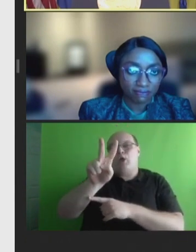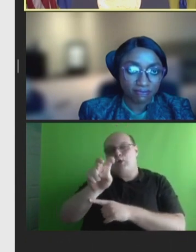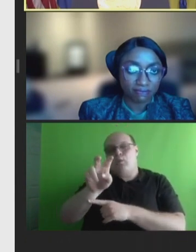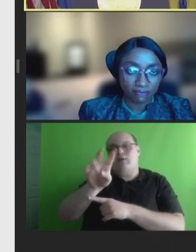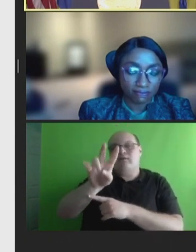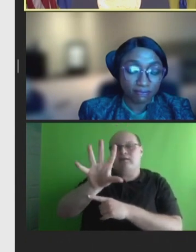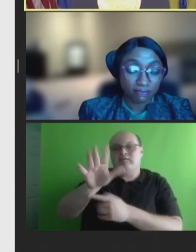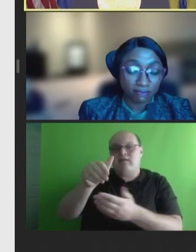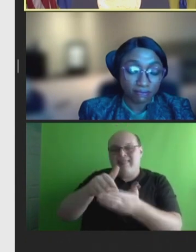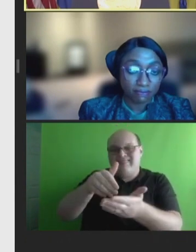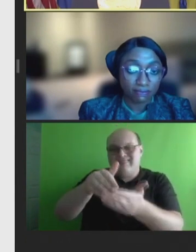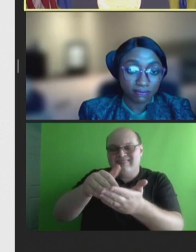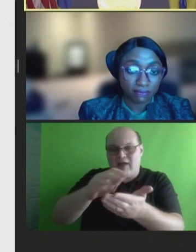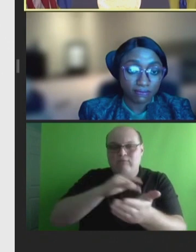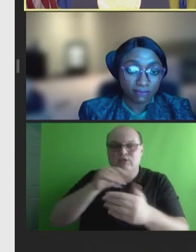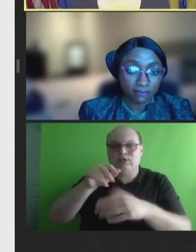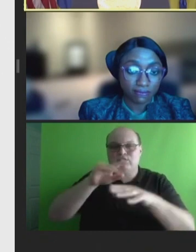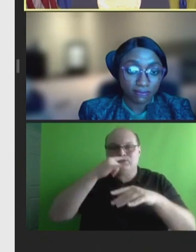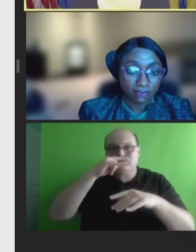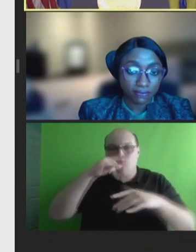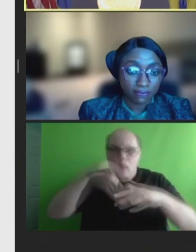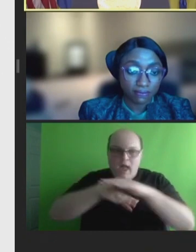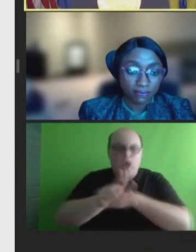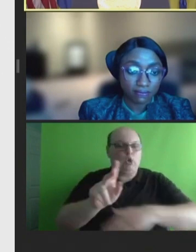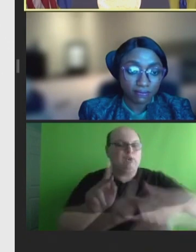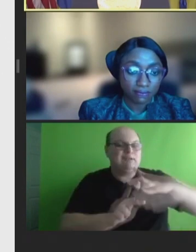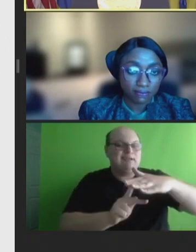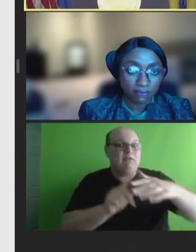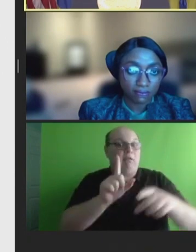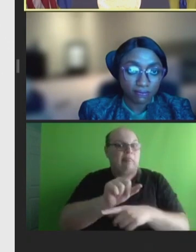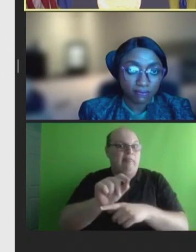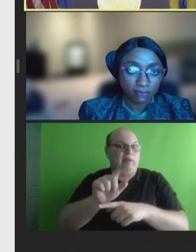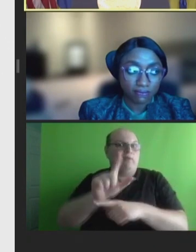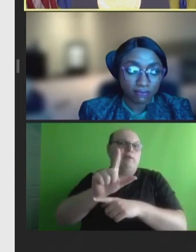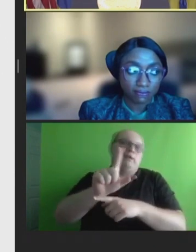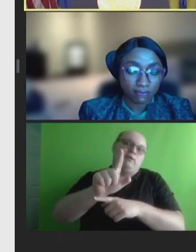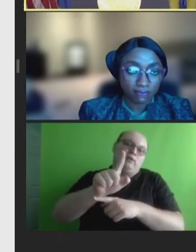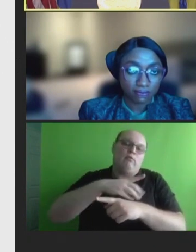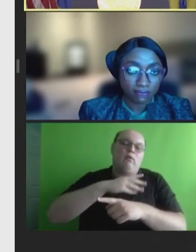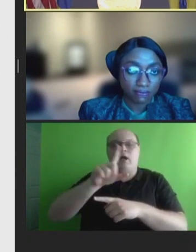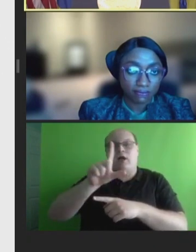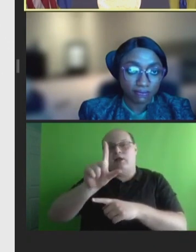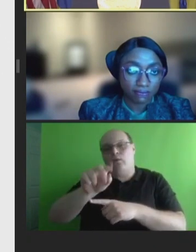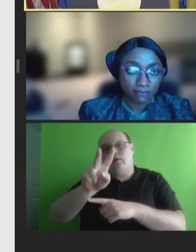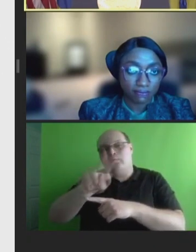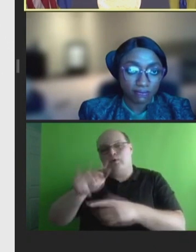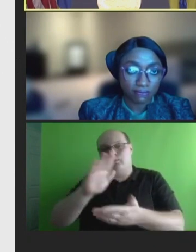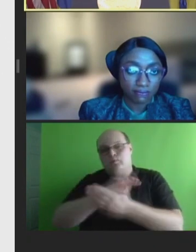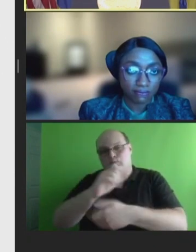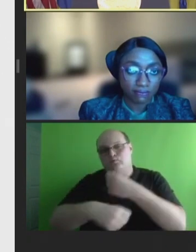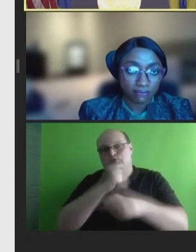children, who entered kindergarten in the 2021-2022 school year, who didn't